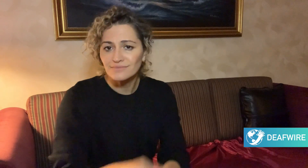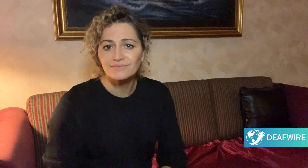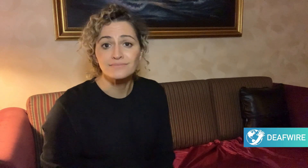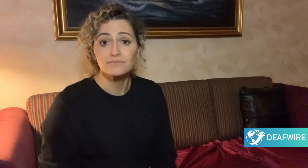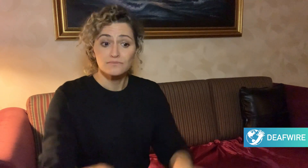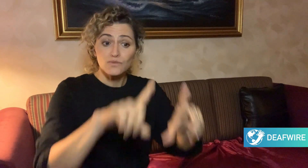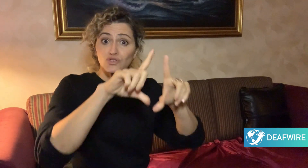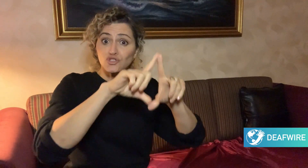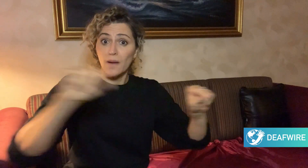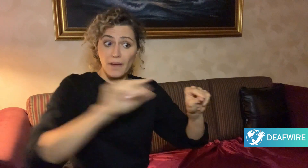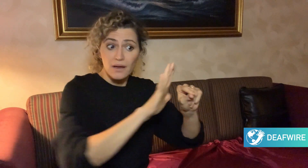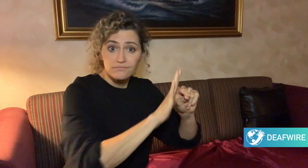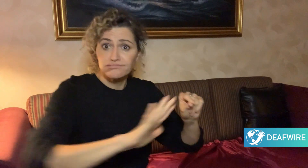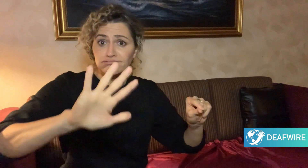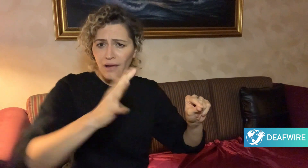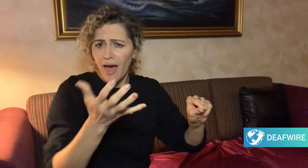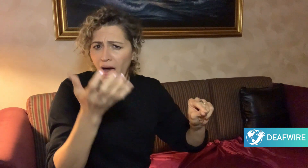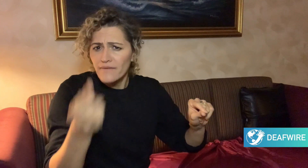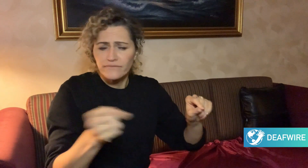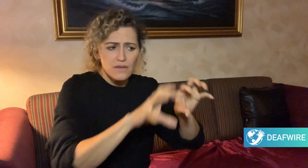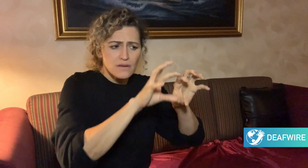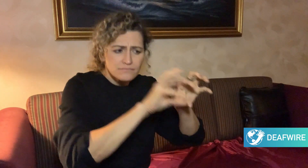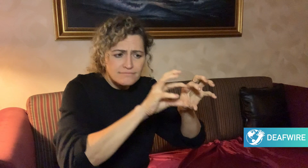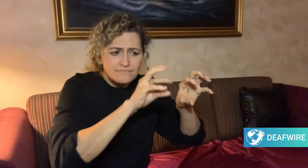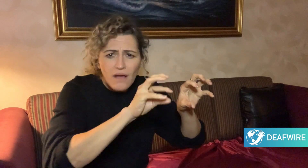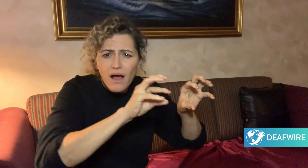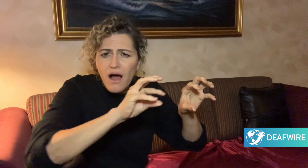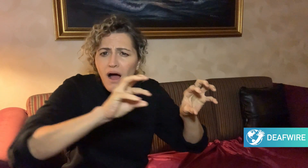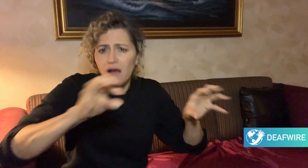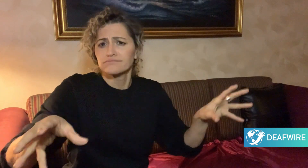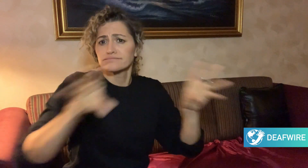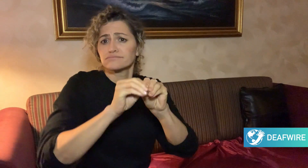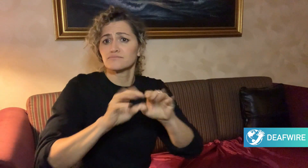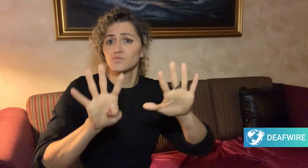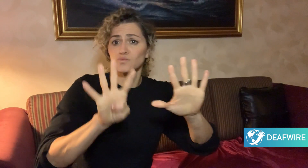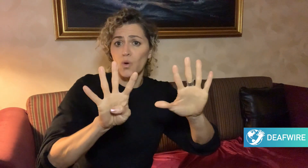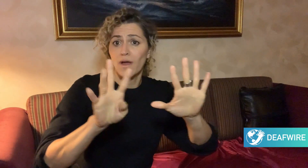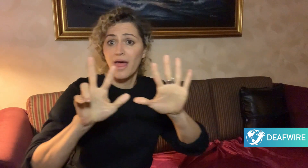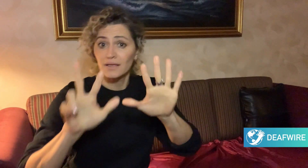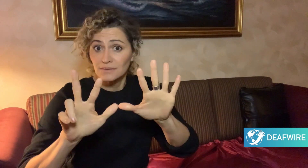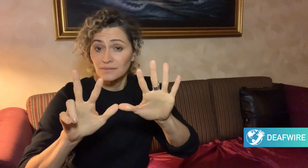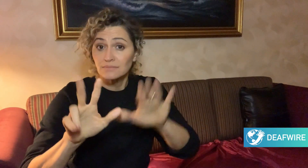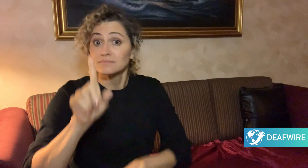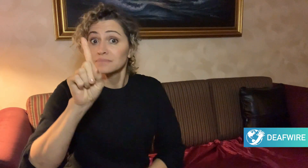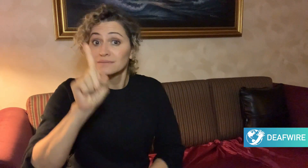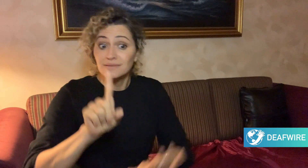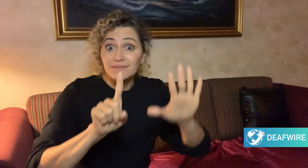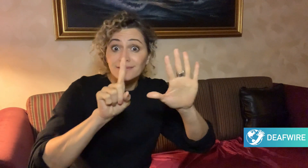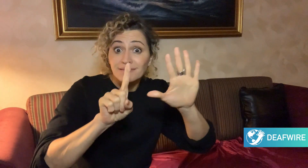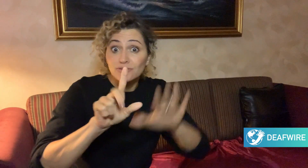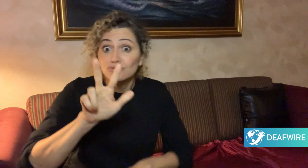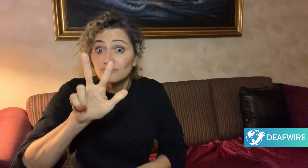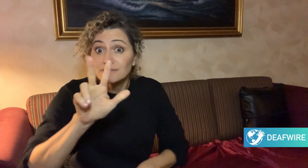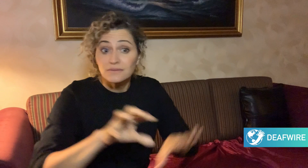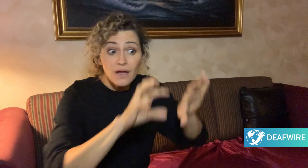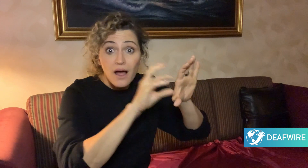in accessibility. Out of 98 counties in Japan, 63 have provided